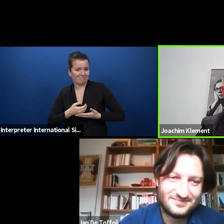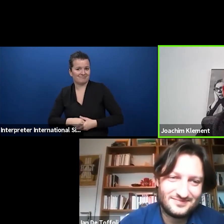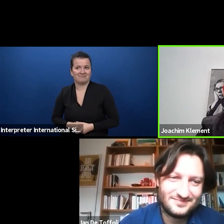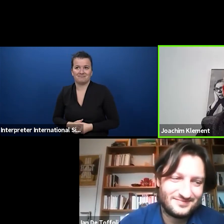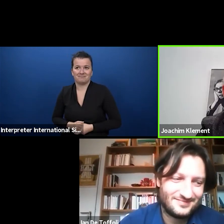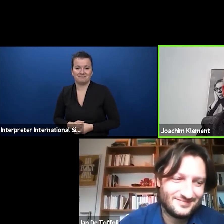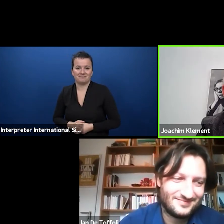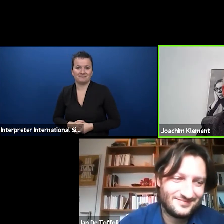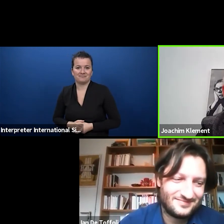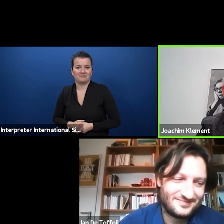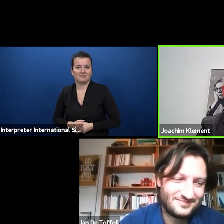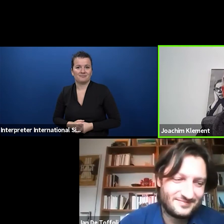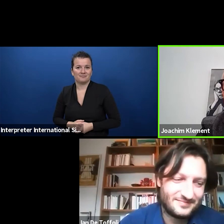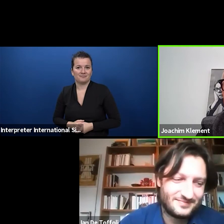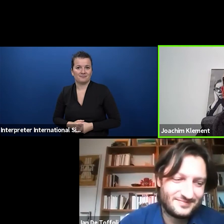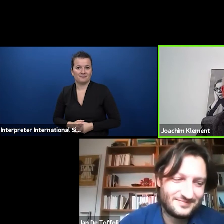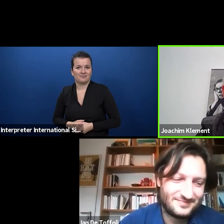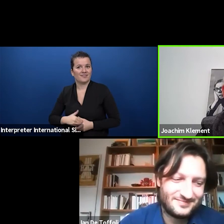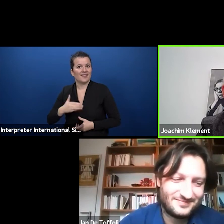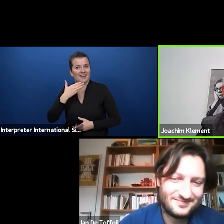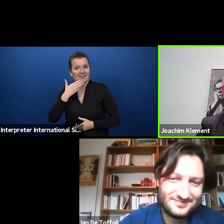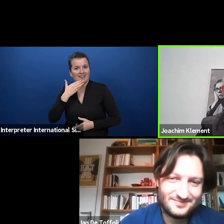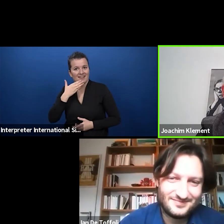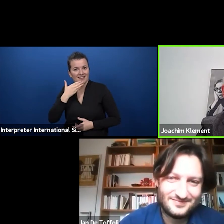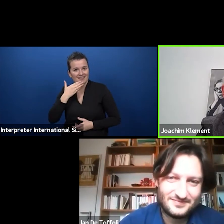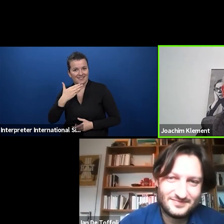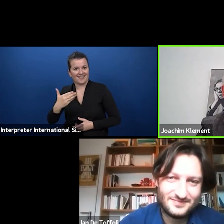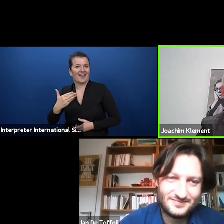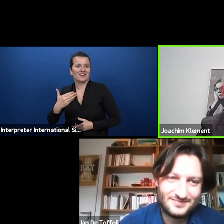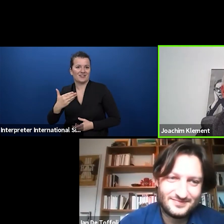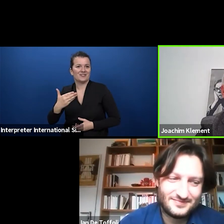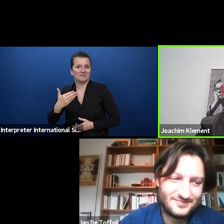being our guest in the last three days. It was a great pleasure to be the host of such a successful